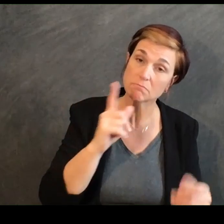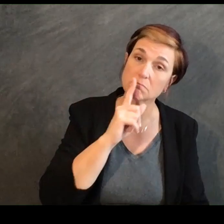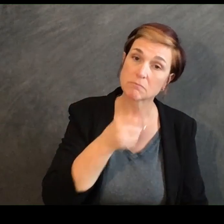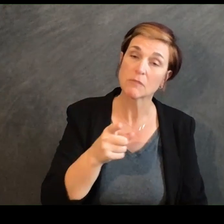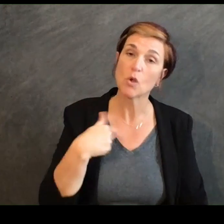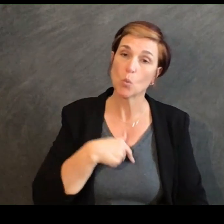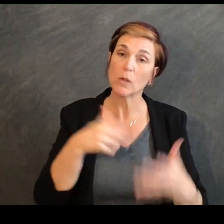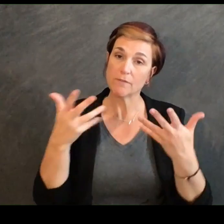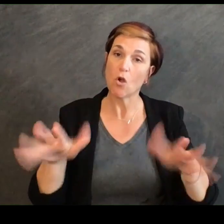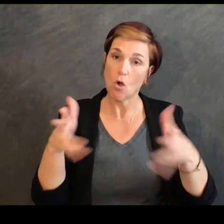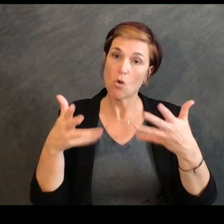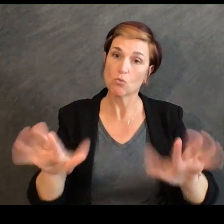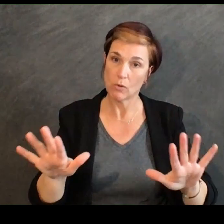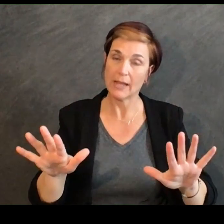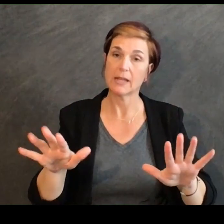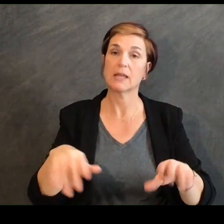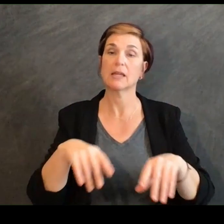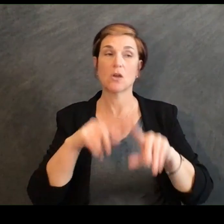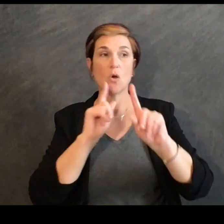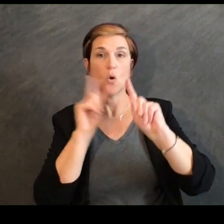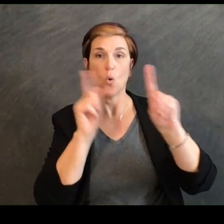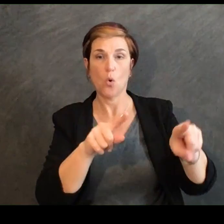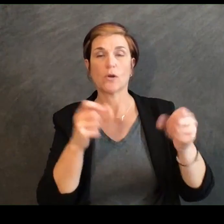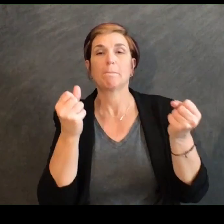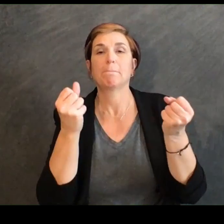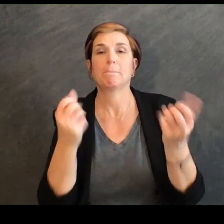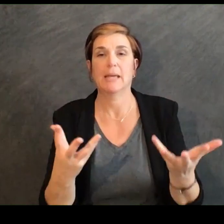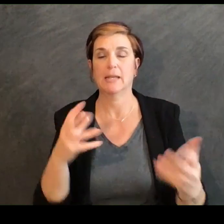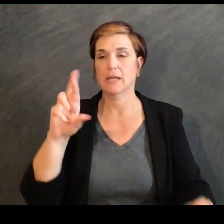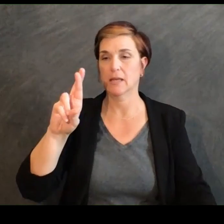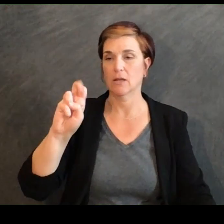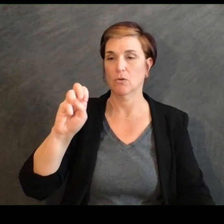large number of respirators just in case we hope we don't need them